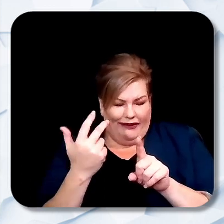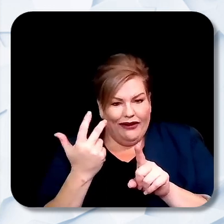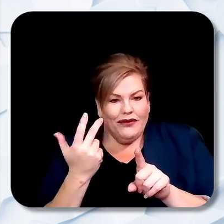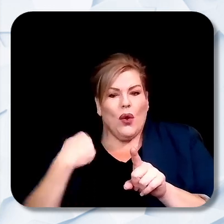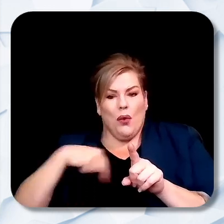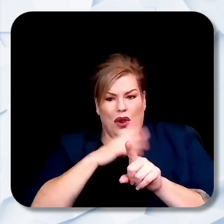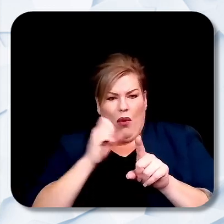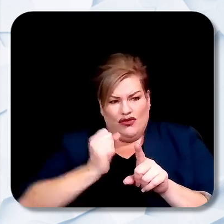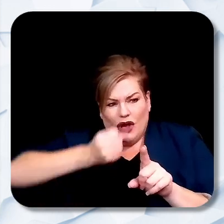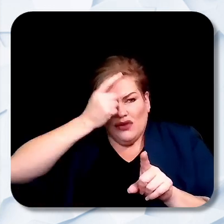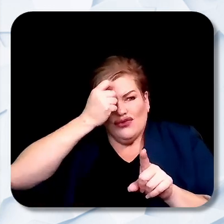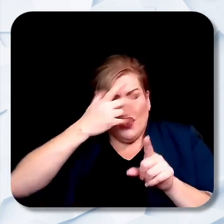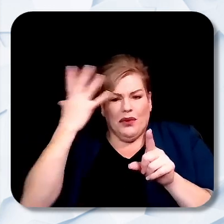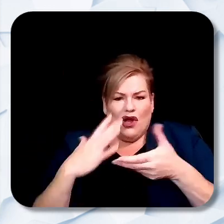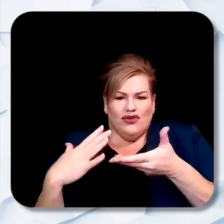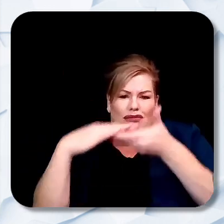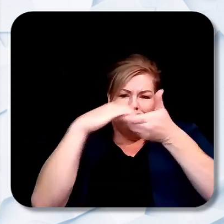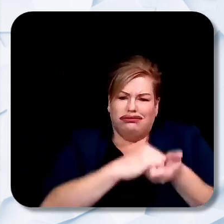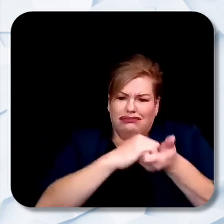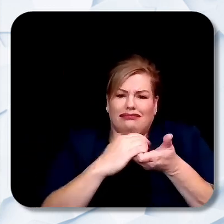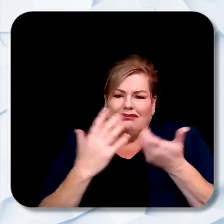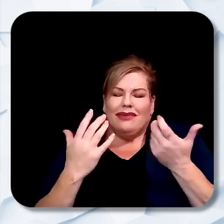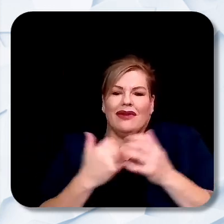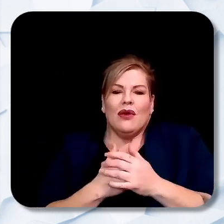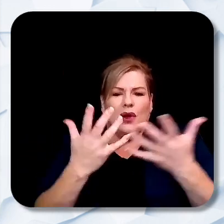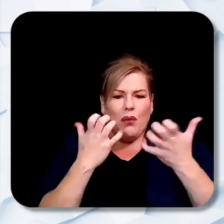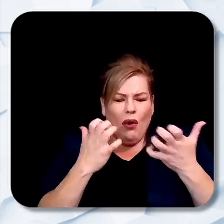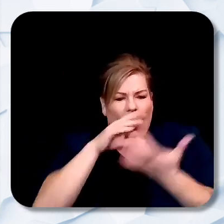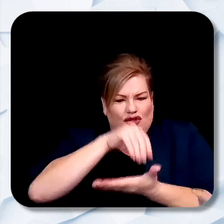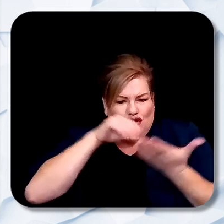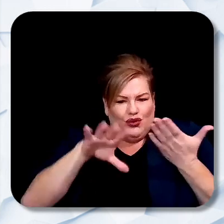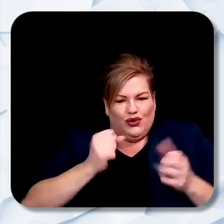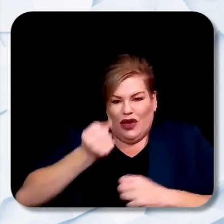and we do want students to have that. That's incredibly important. Knowledge is very,